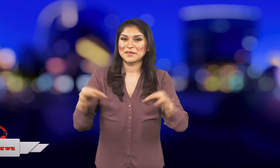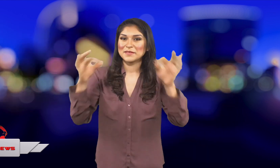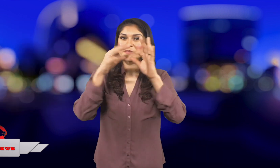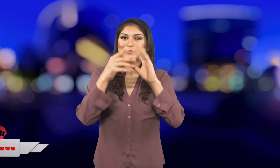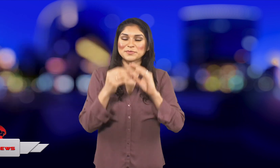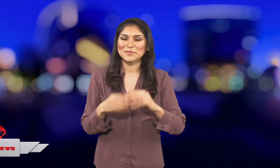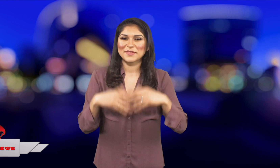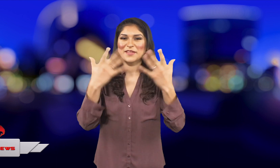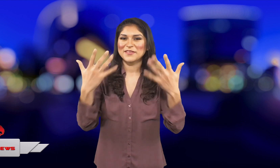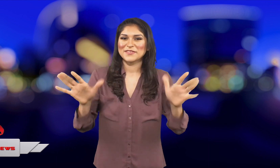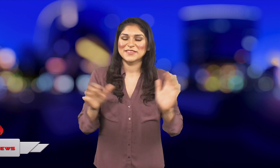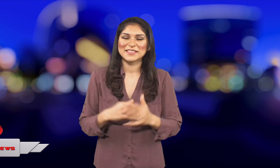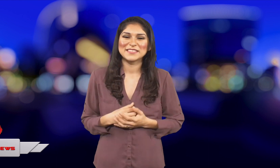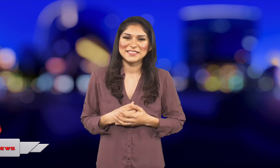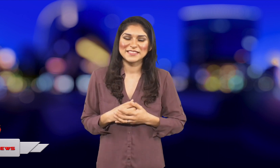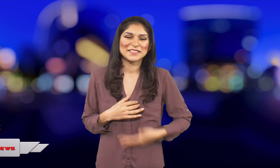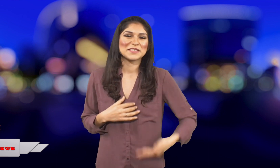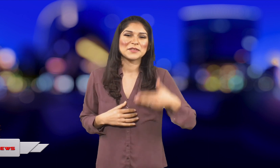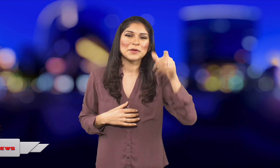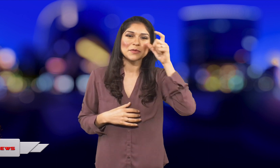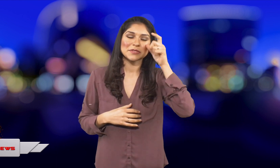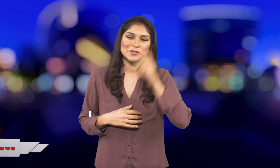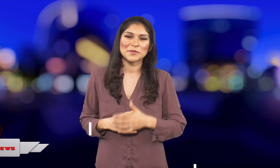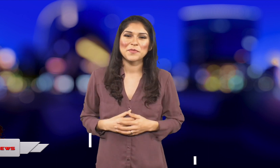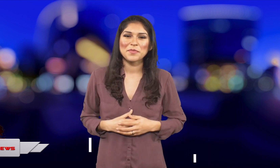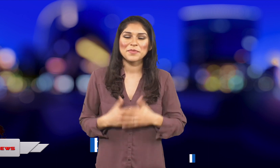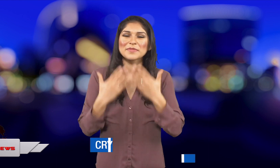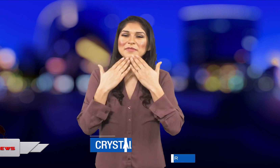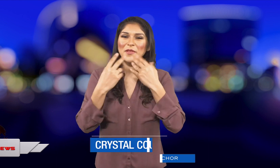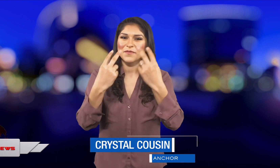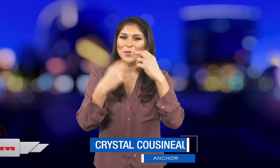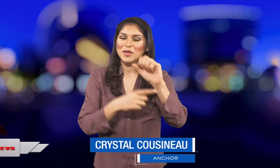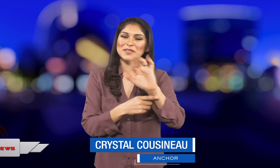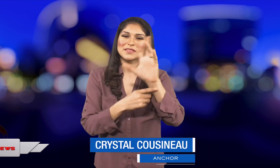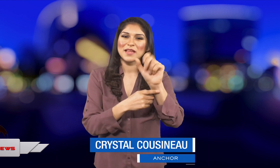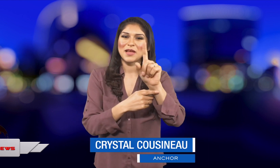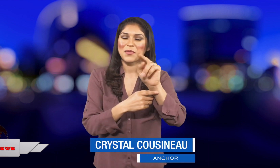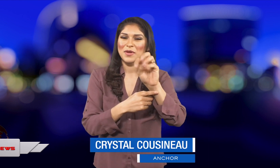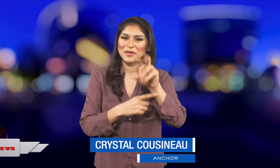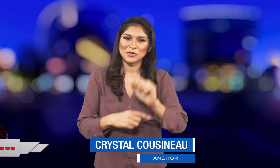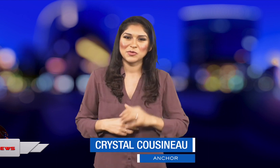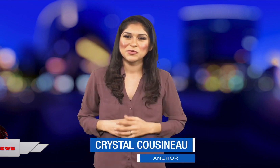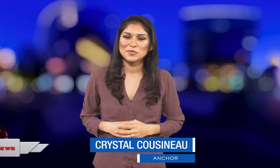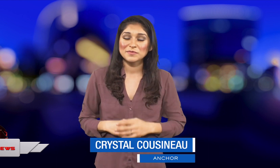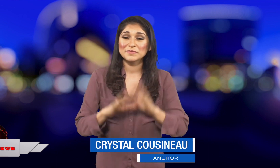And those are your top stories for today. I'm Crystal Cousineau. Thank you for watching Sign1News.